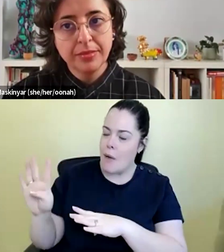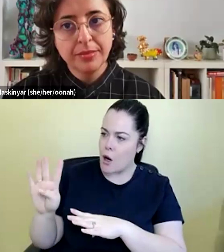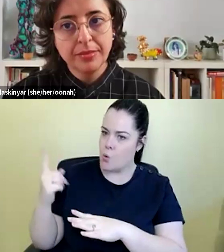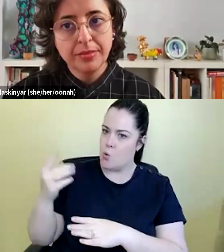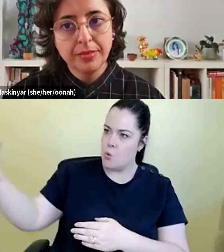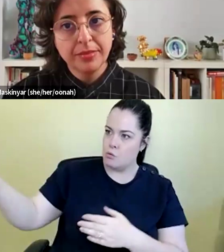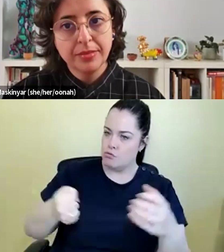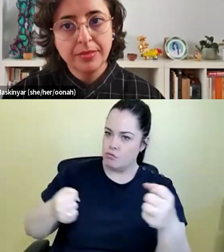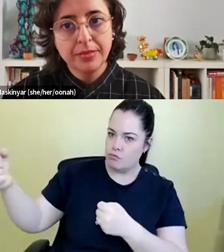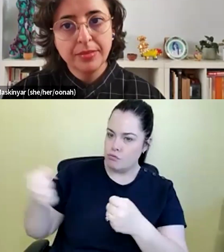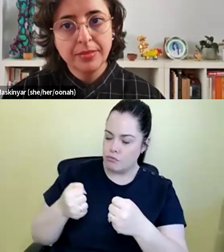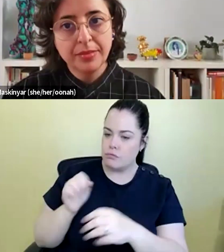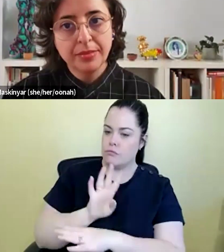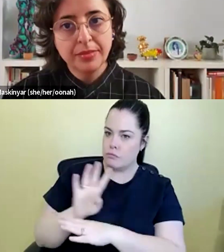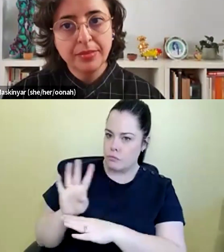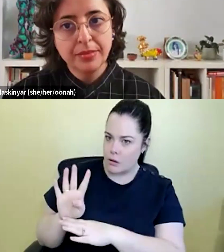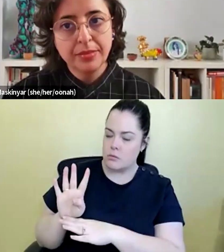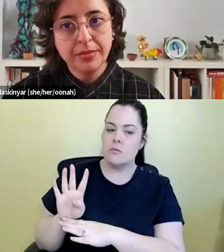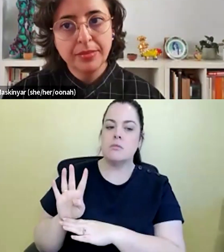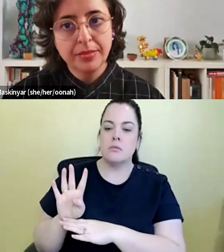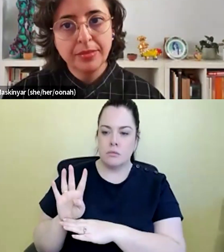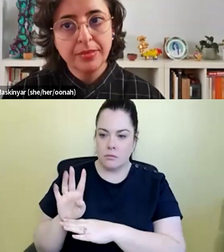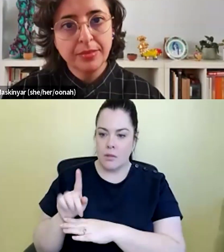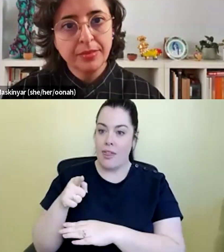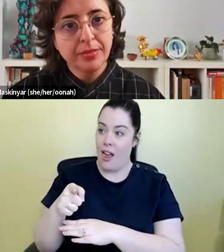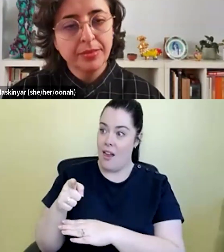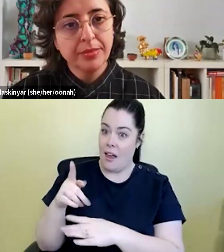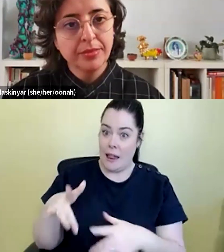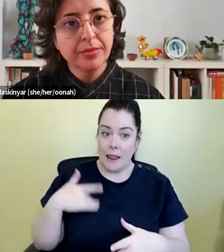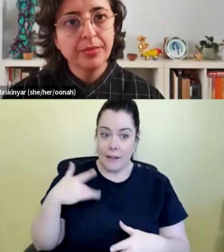to do the work are outside of Australia?' I guess if they are international.